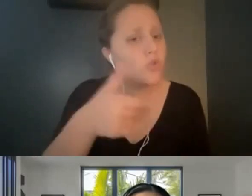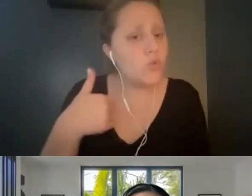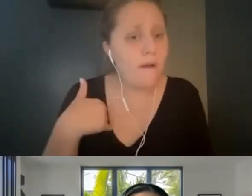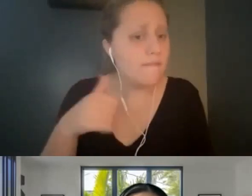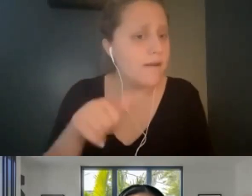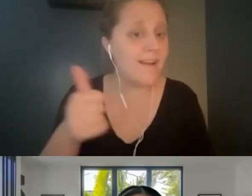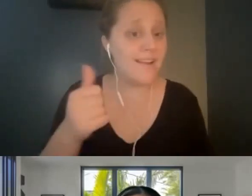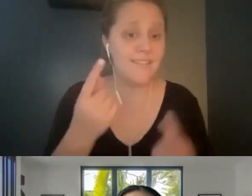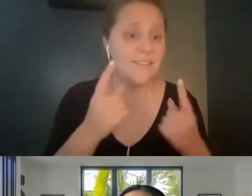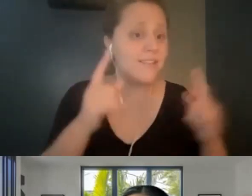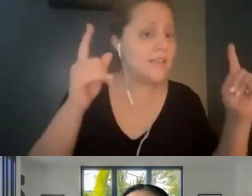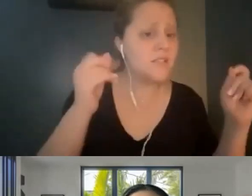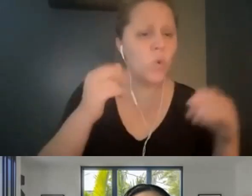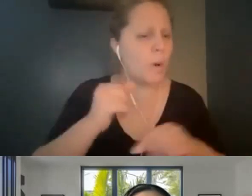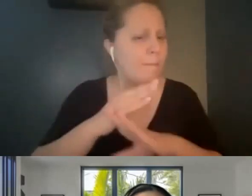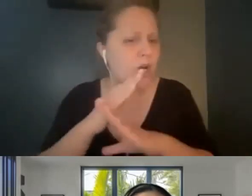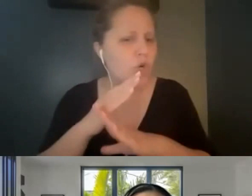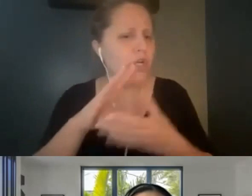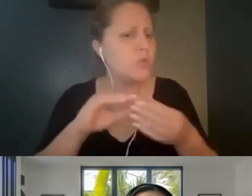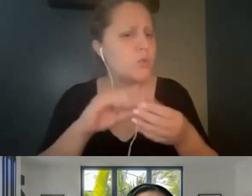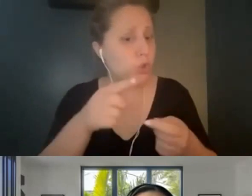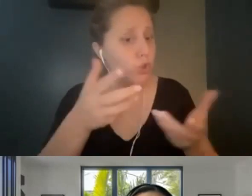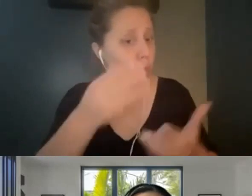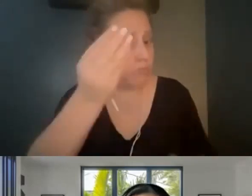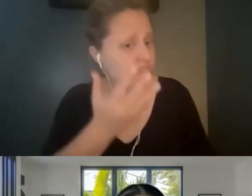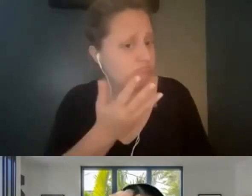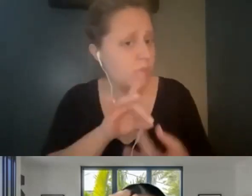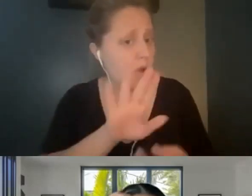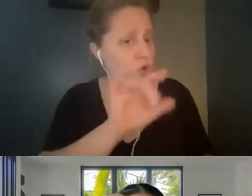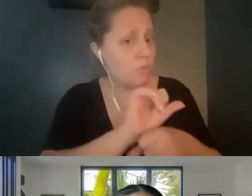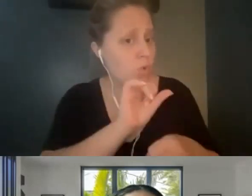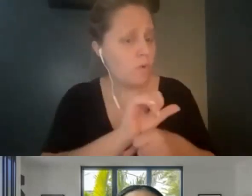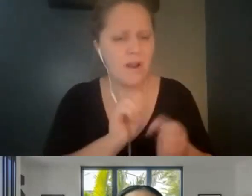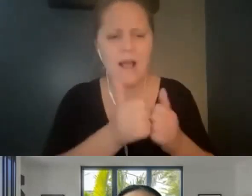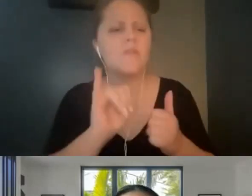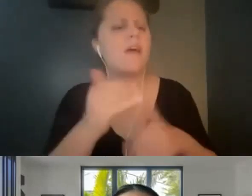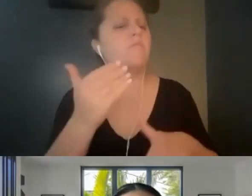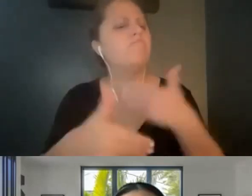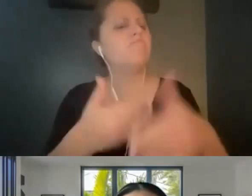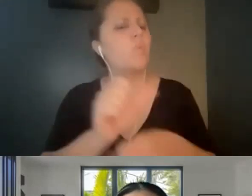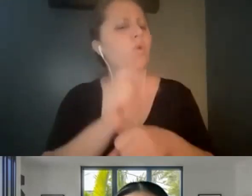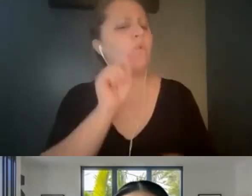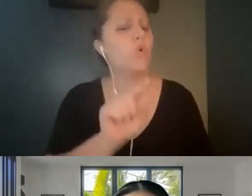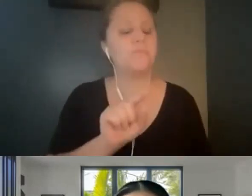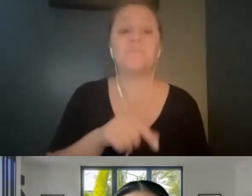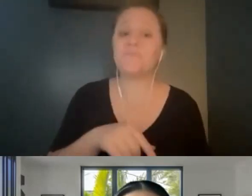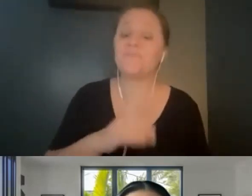success stories or barriers that you would like to share about employment and how that's all worked for you? Michelle: Sure, well I've actually, you know, had